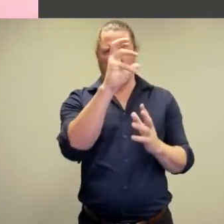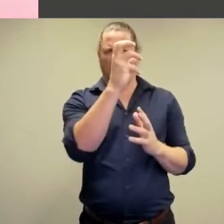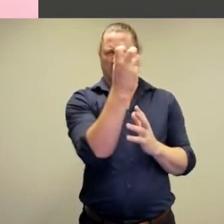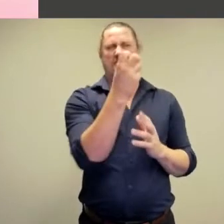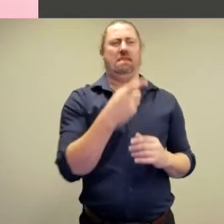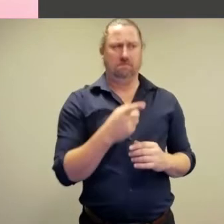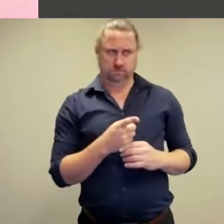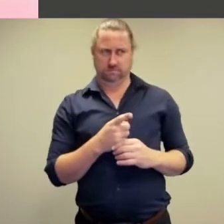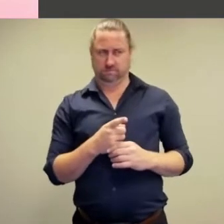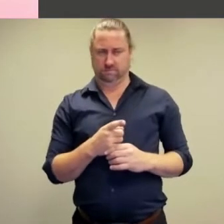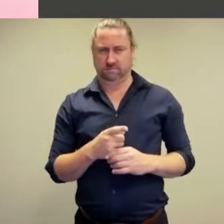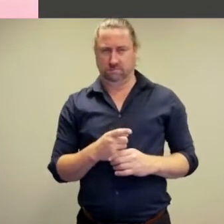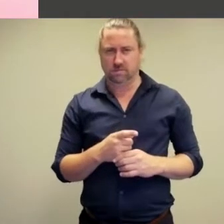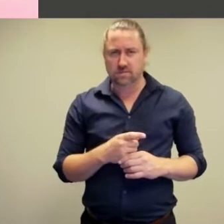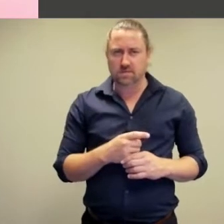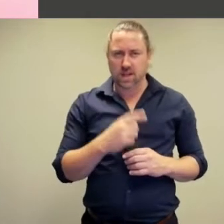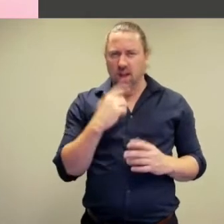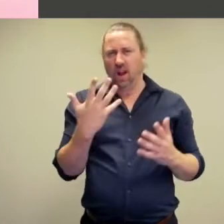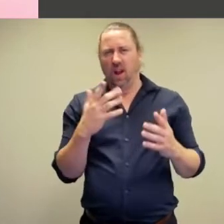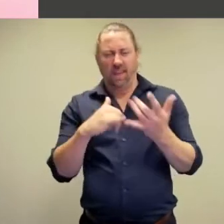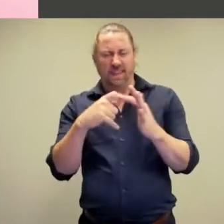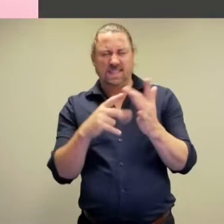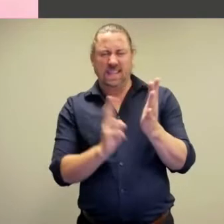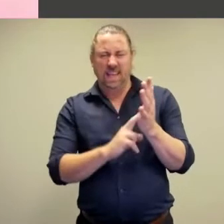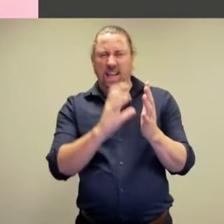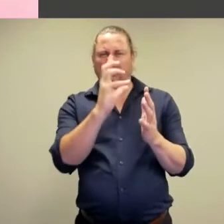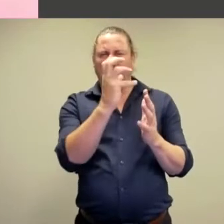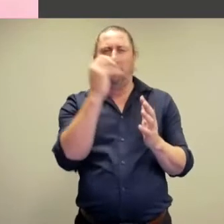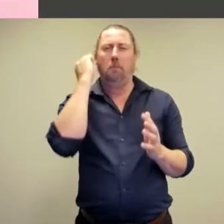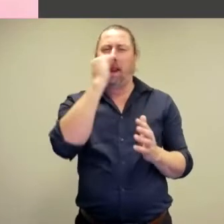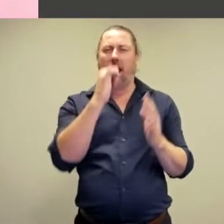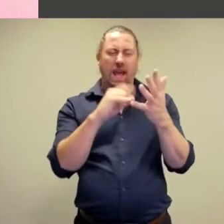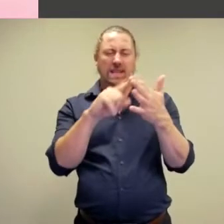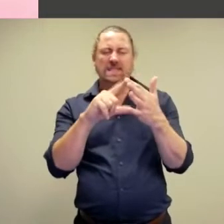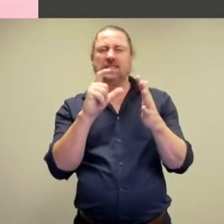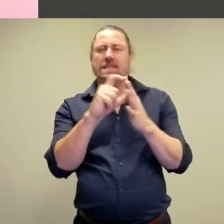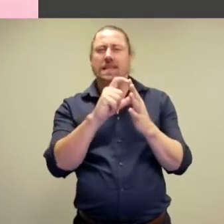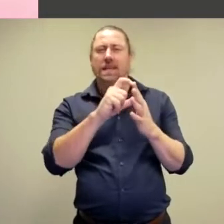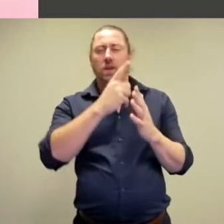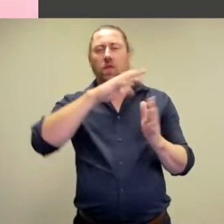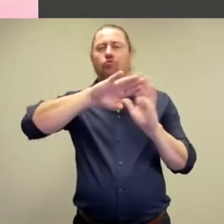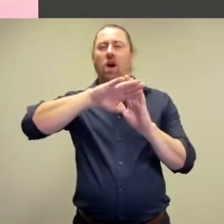see the bruised skin and the black